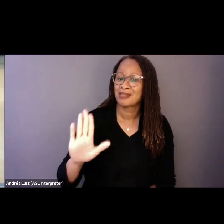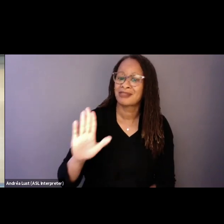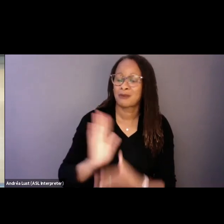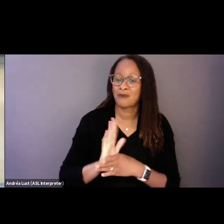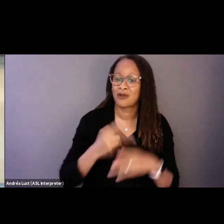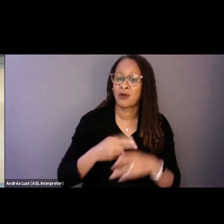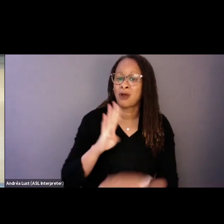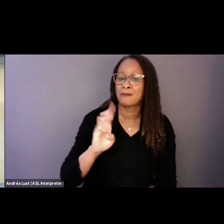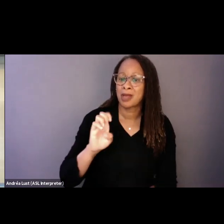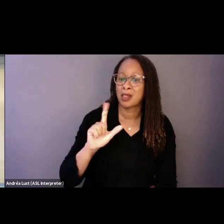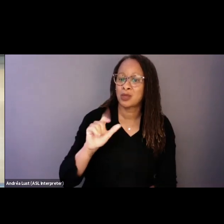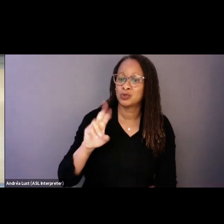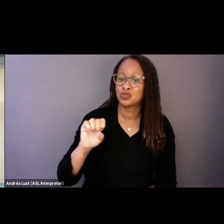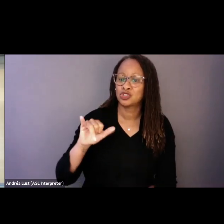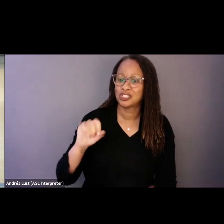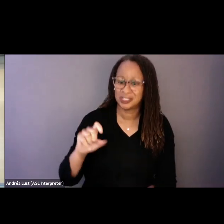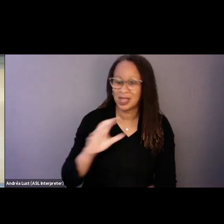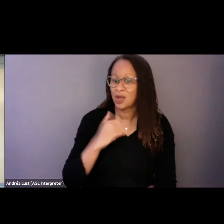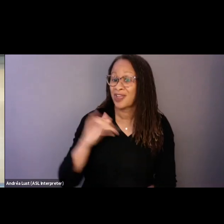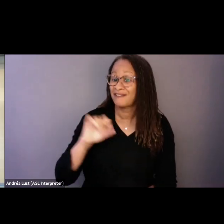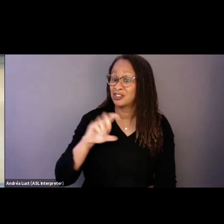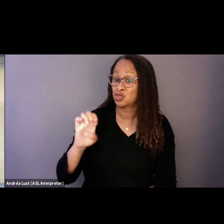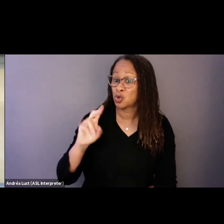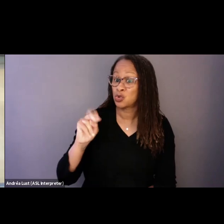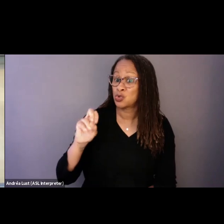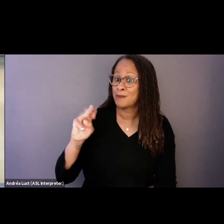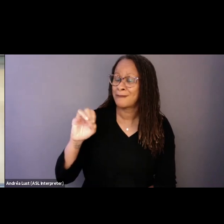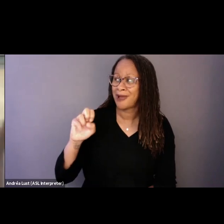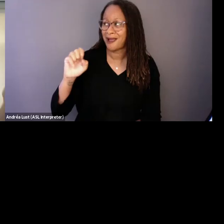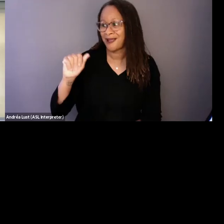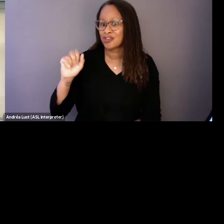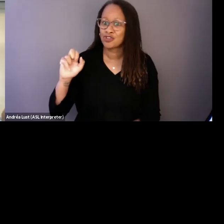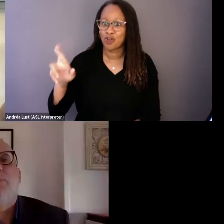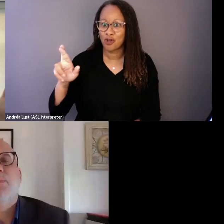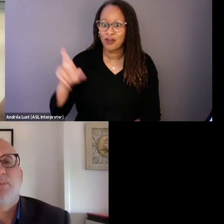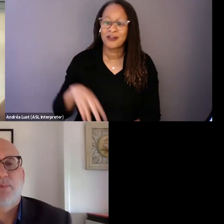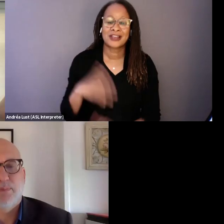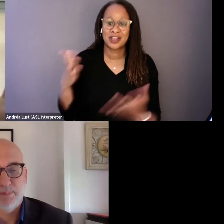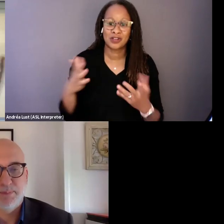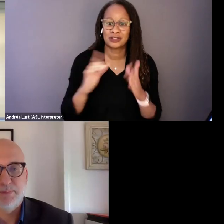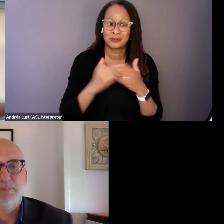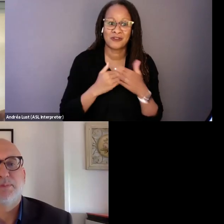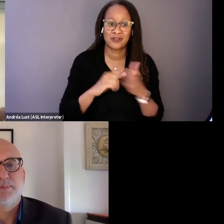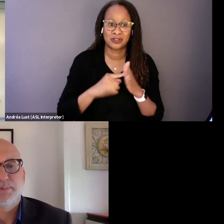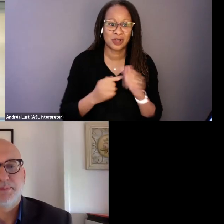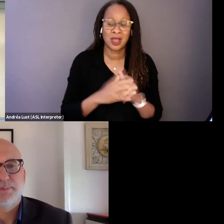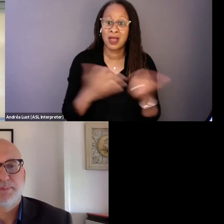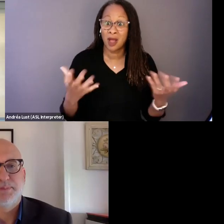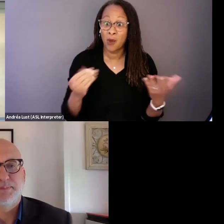who's going to get us started. Welcome, Joe. Oh, and before we start, I want to offer thanks to Andrea.